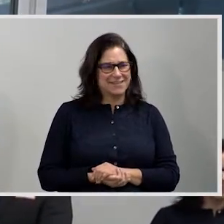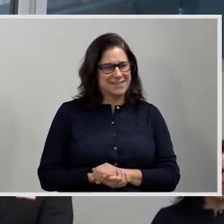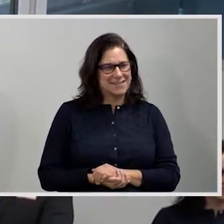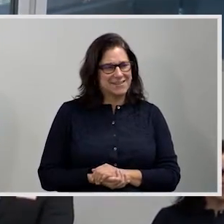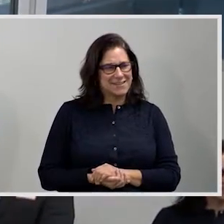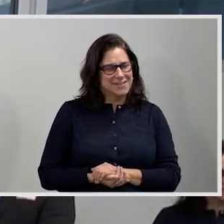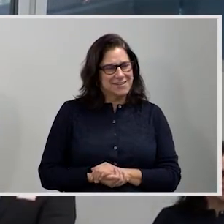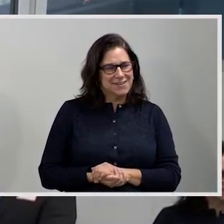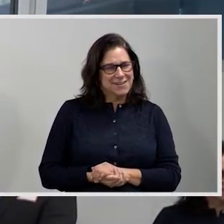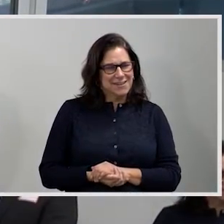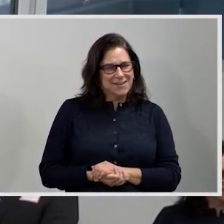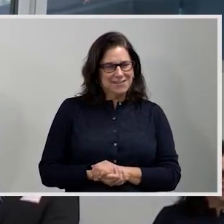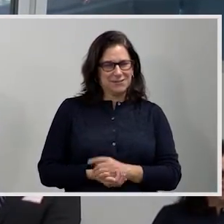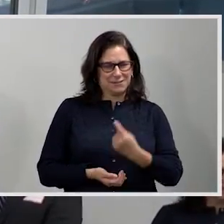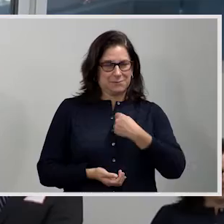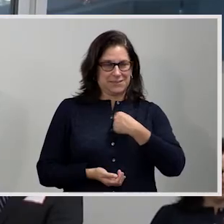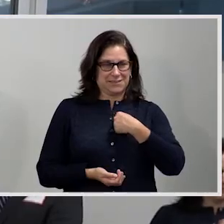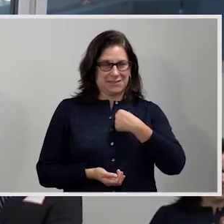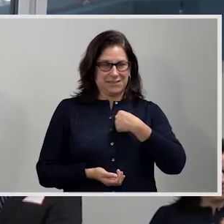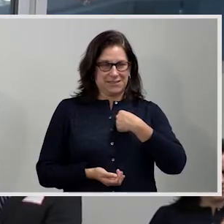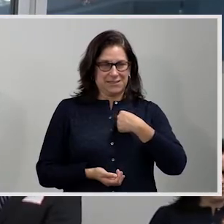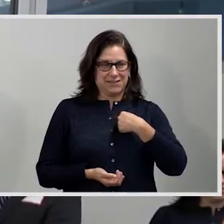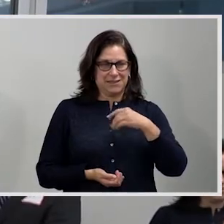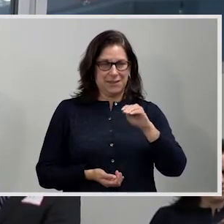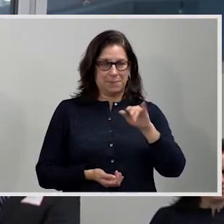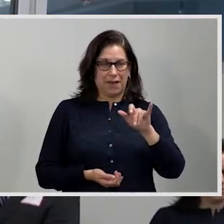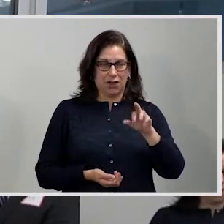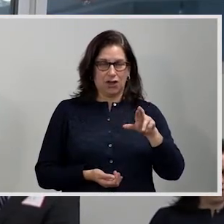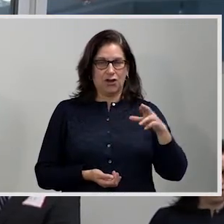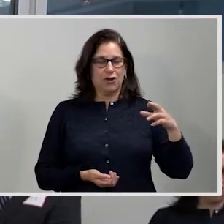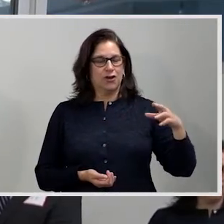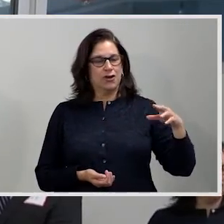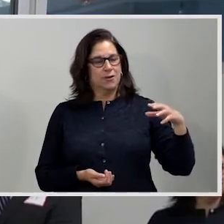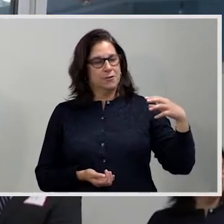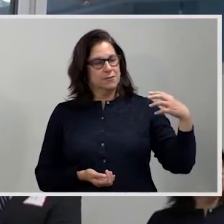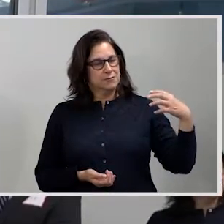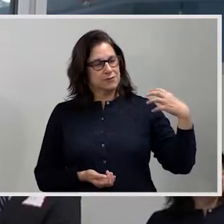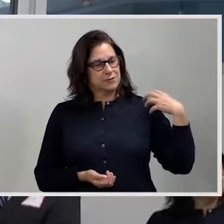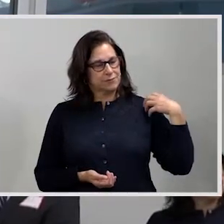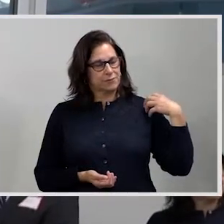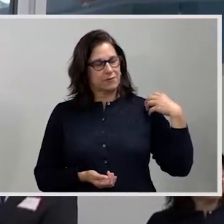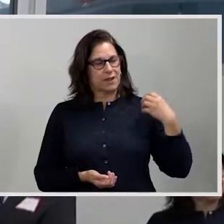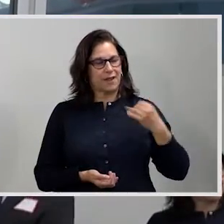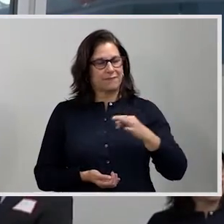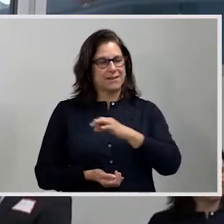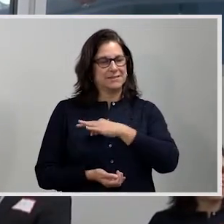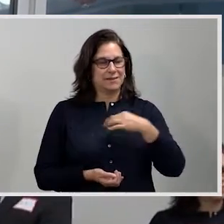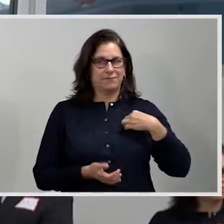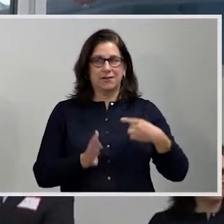CHIEF OF STAFF. SOMETIMES I HAVE TO SAY NO TO PEOPLE BECAUSE I'M IN THAT ROLE, RIGHT, CABINET MEMBERS?